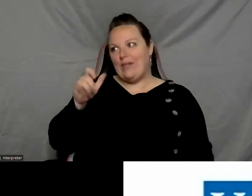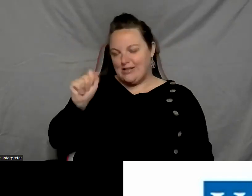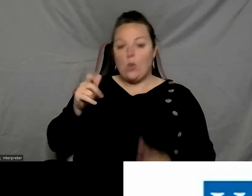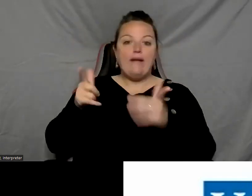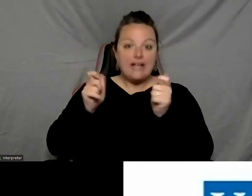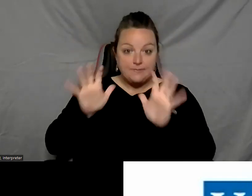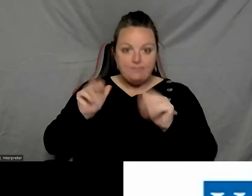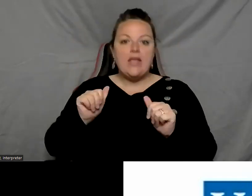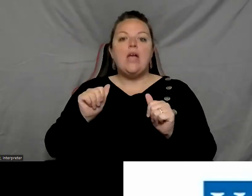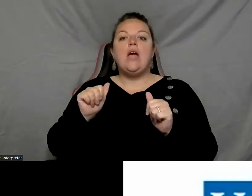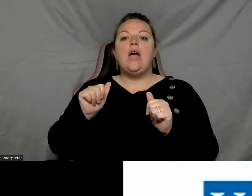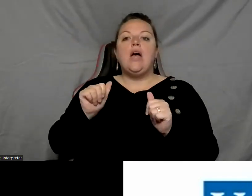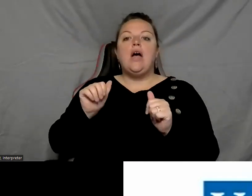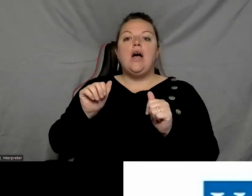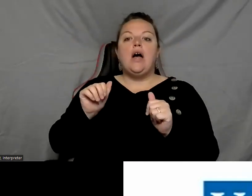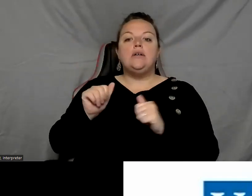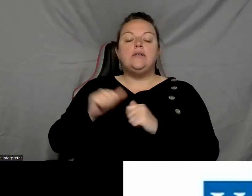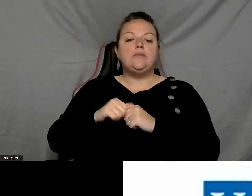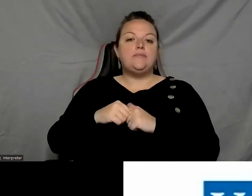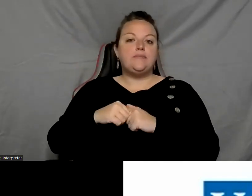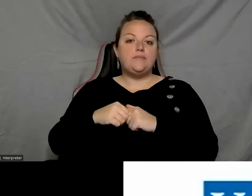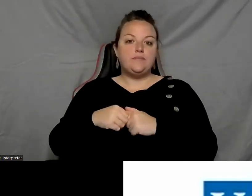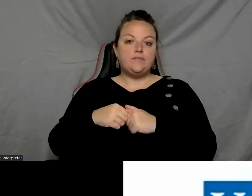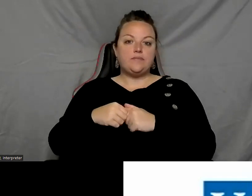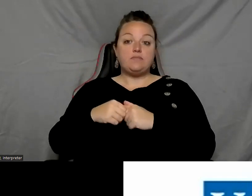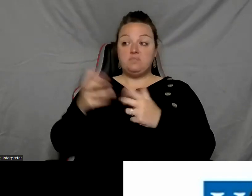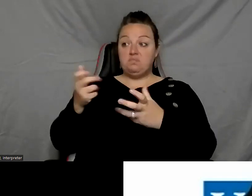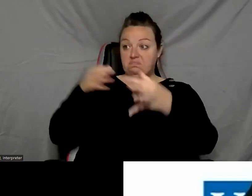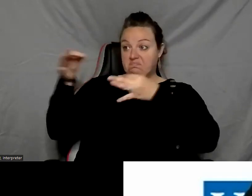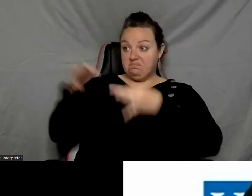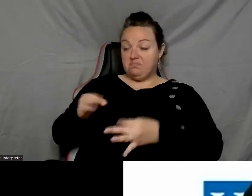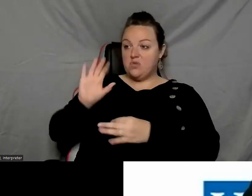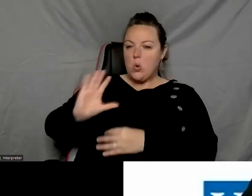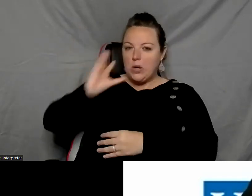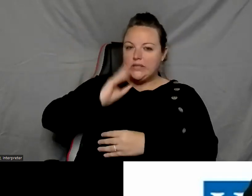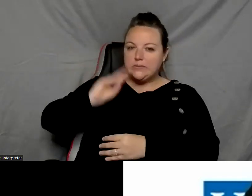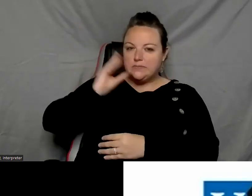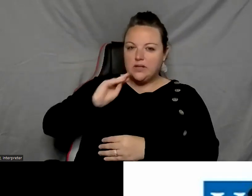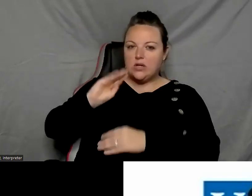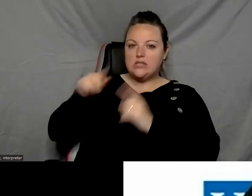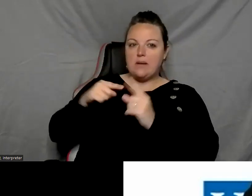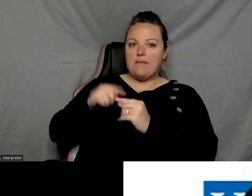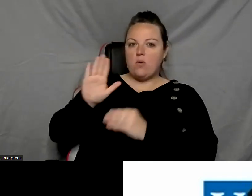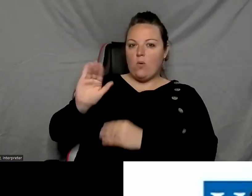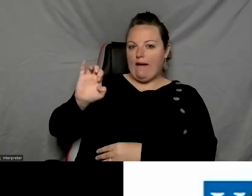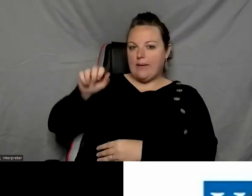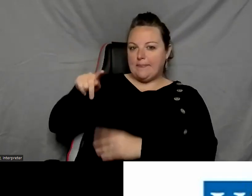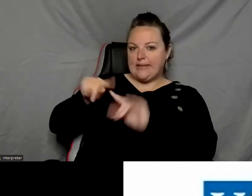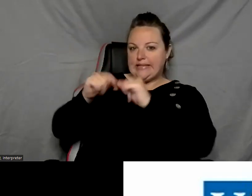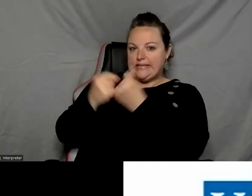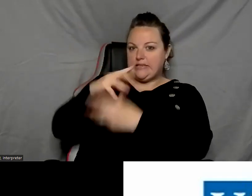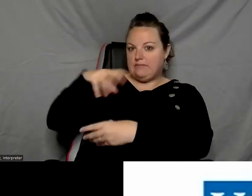you like to tell us or describe your experience or your IEP team in high school?